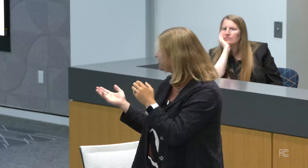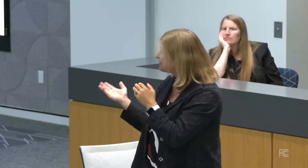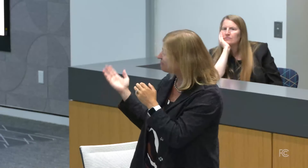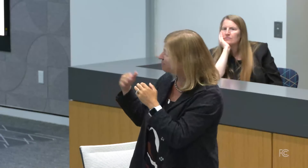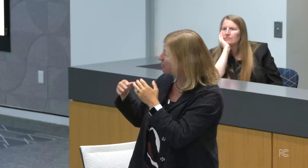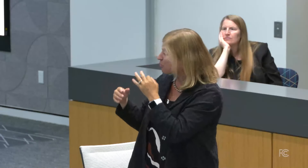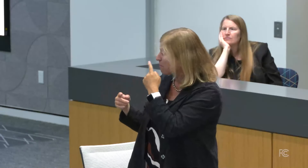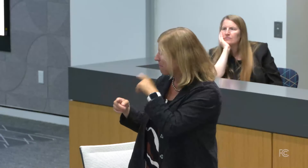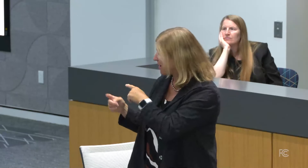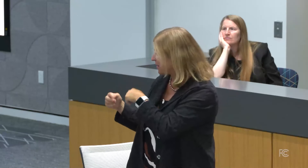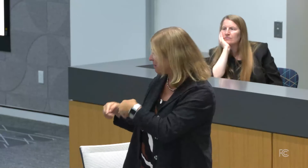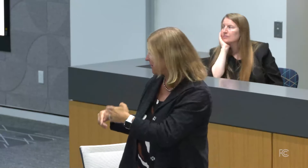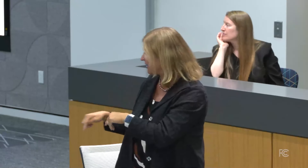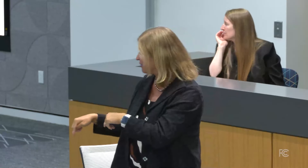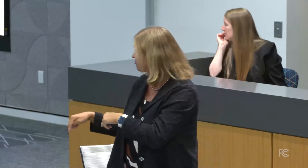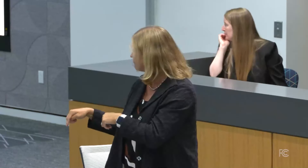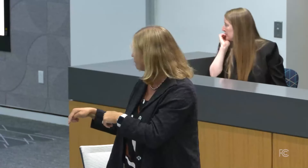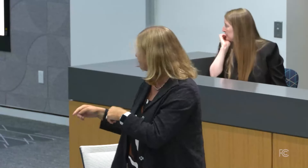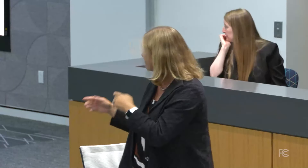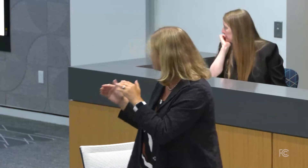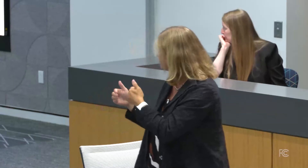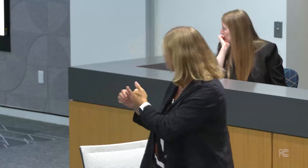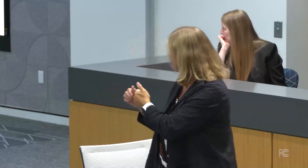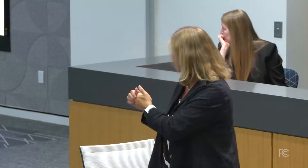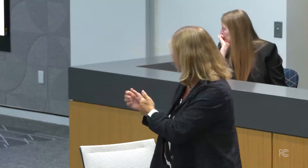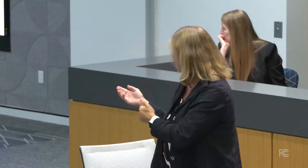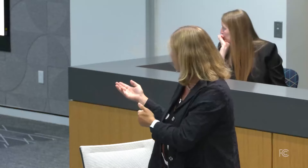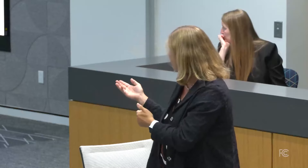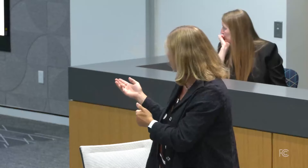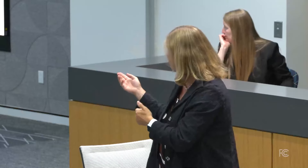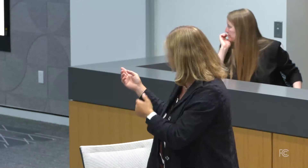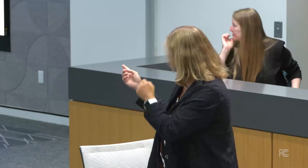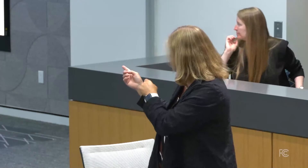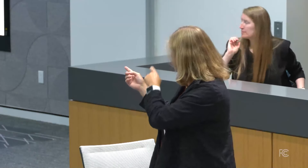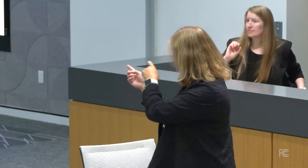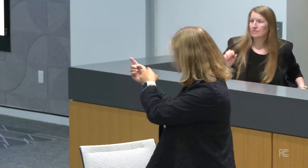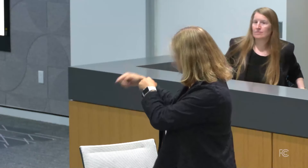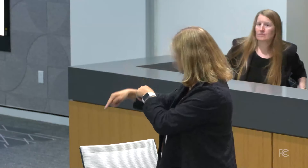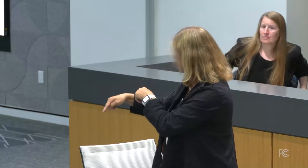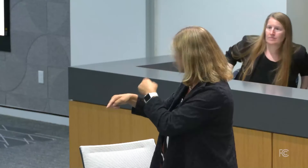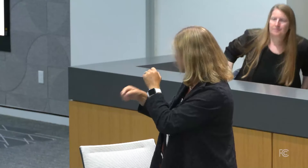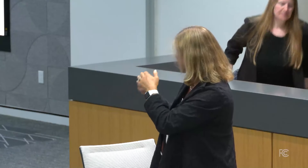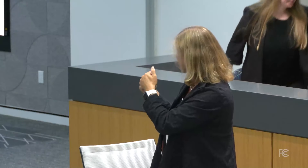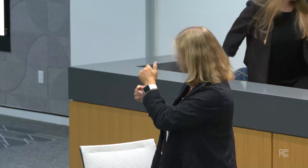FEDERAL AGENCIES CAN DO. WE CAN SUPPORT A VARIETY OF CALLERS USING DVC, AS WELL. AND WITH THAT, I BELIEVE WE